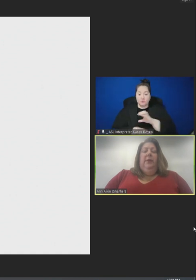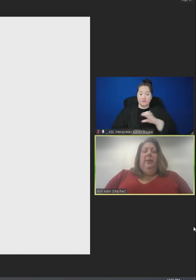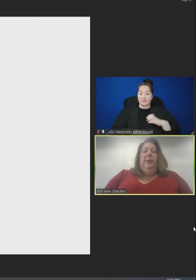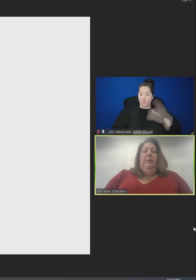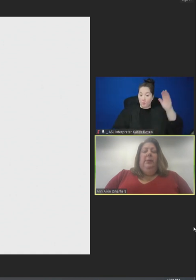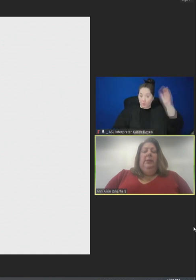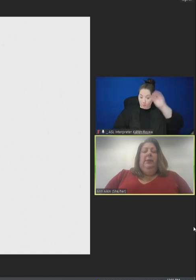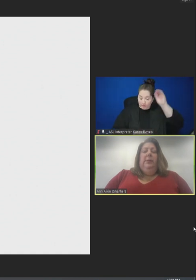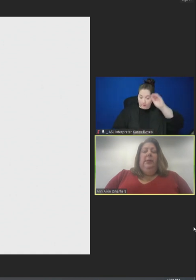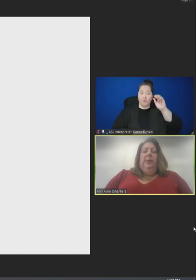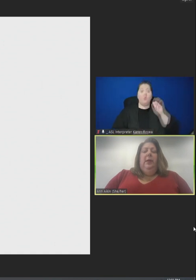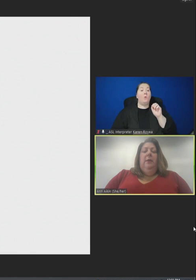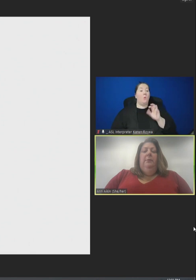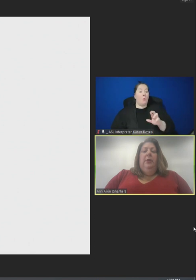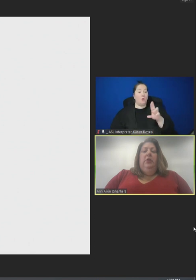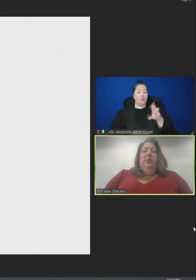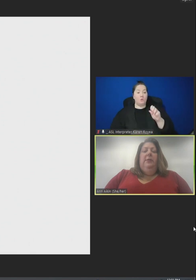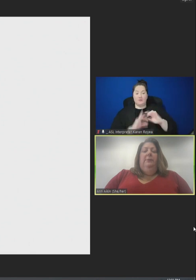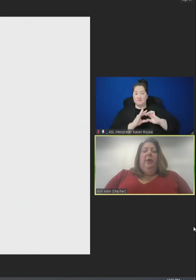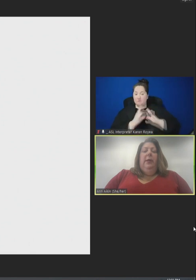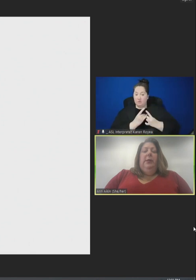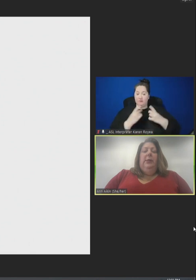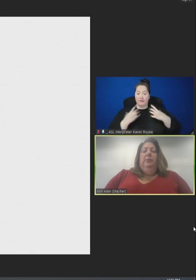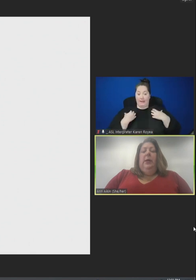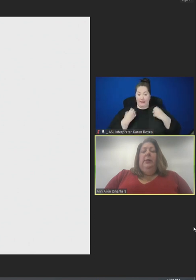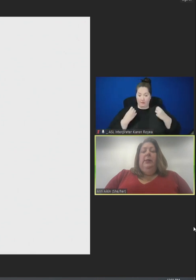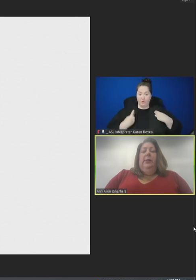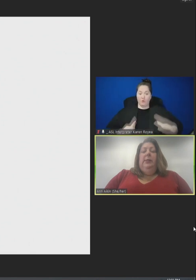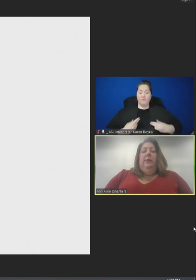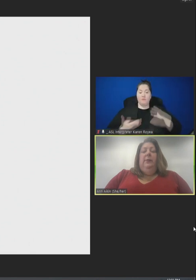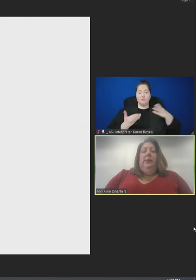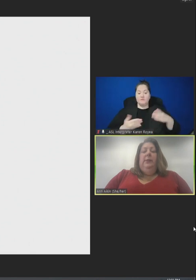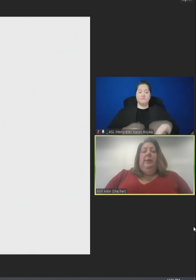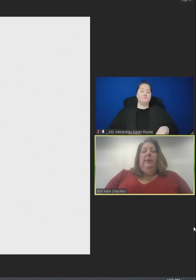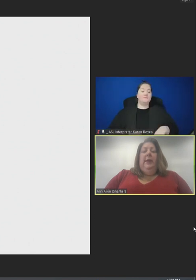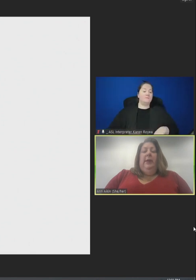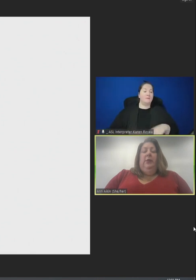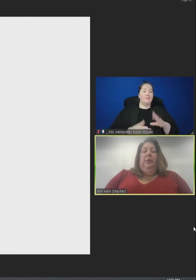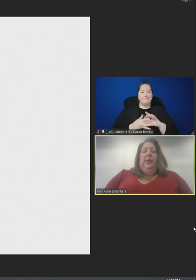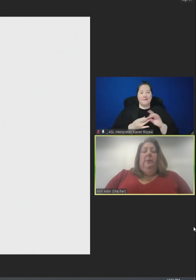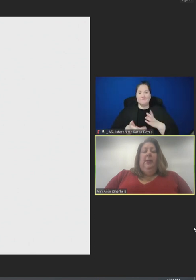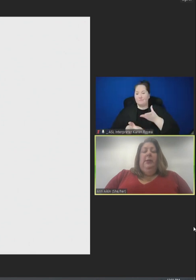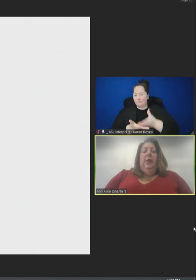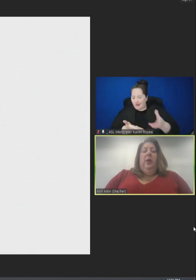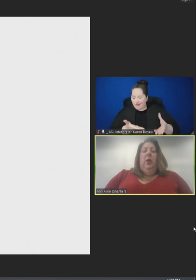Health and Human Services. Mentions of products, processes, services, manufacturers, companies,